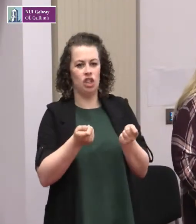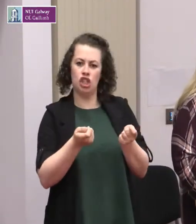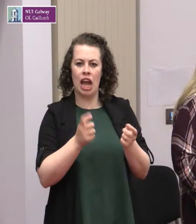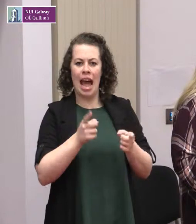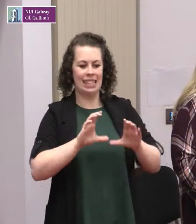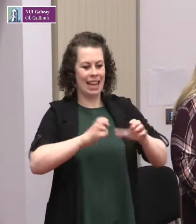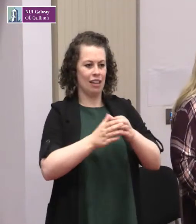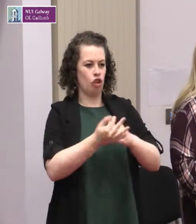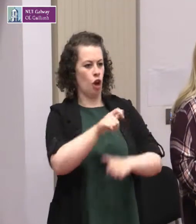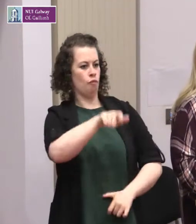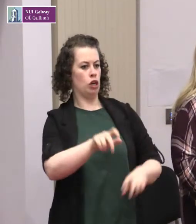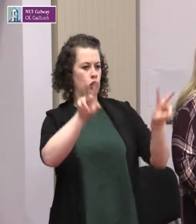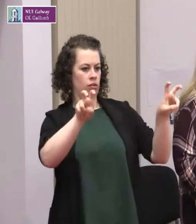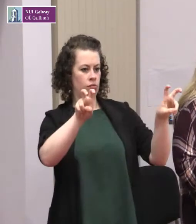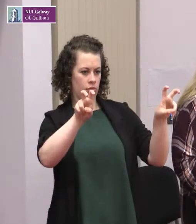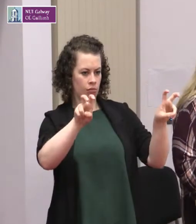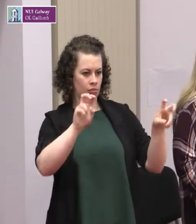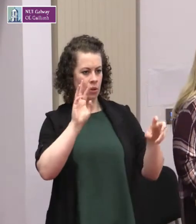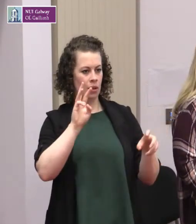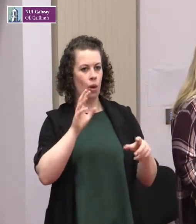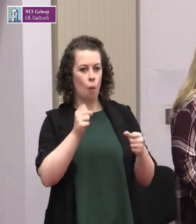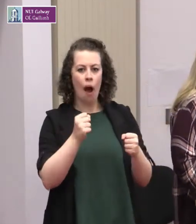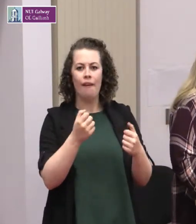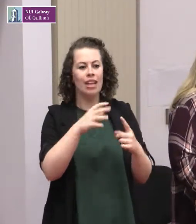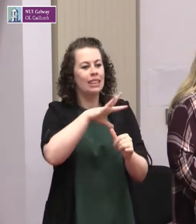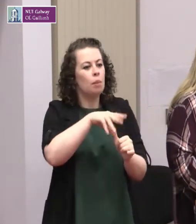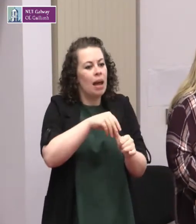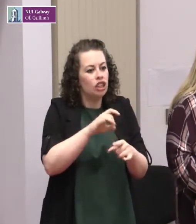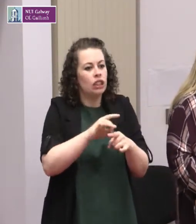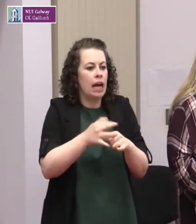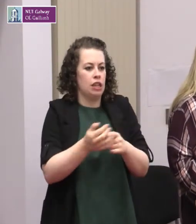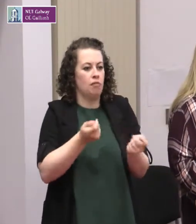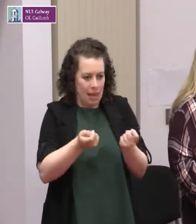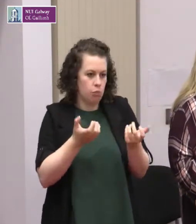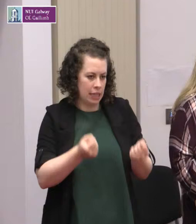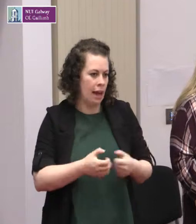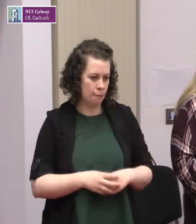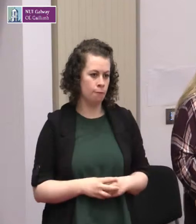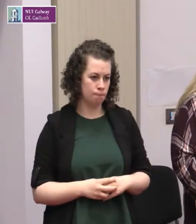of person. We require special kinds of management.